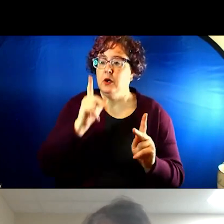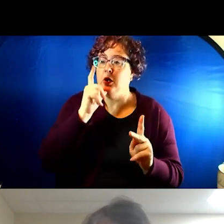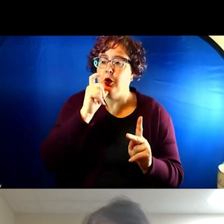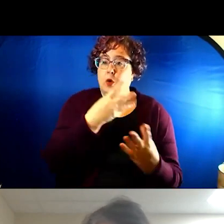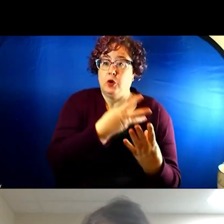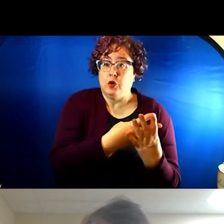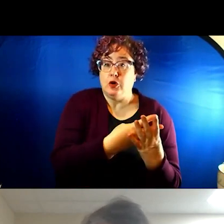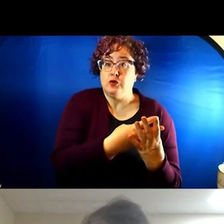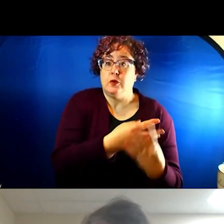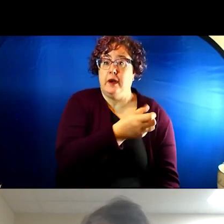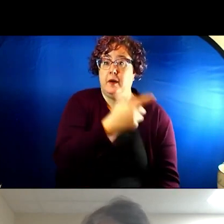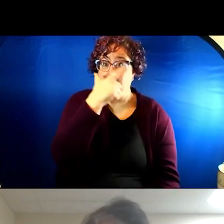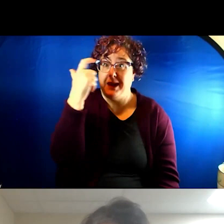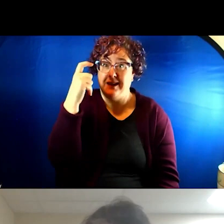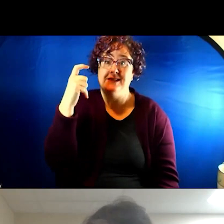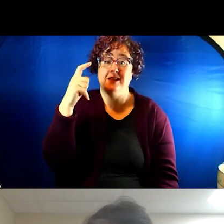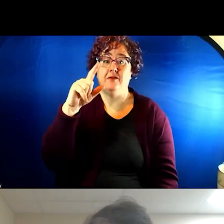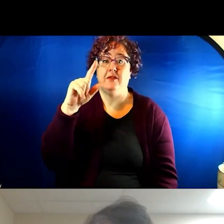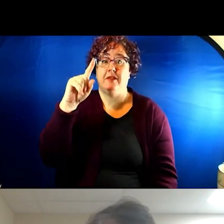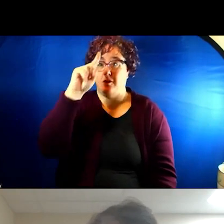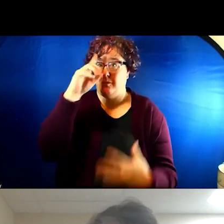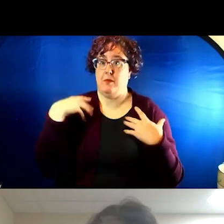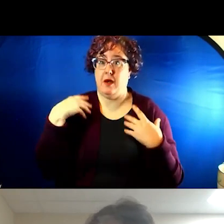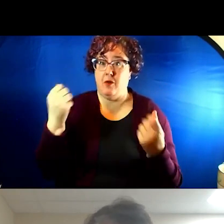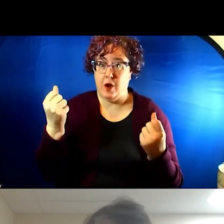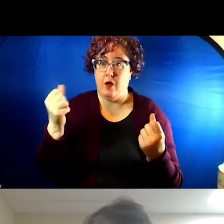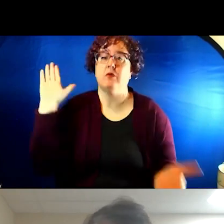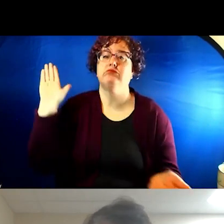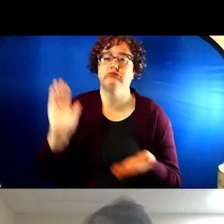DUE TO MENTAL HEALTH ILLNESS WILL DECREASE.